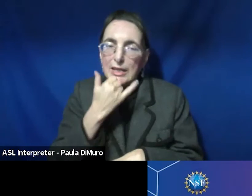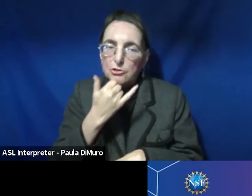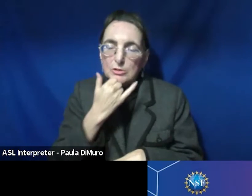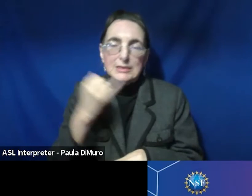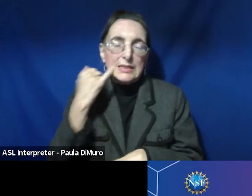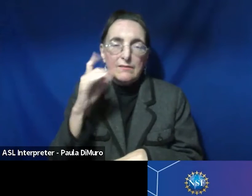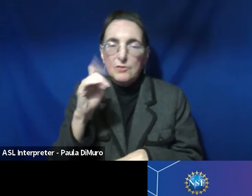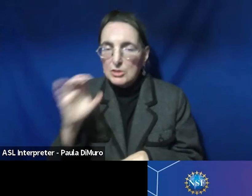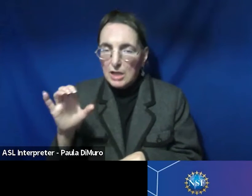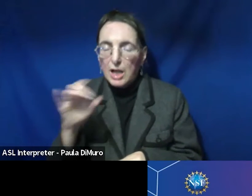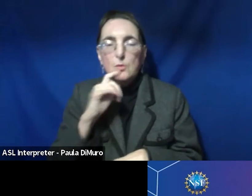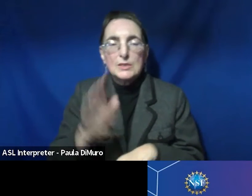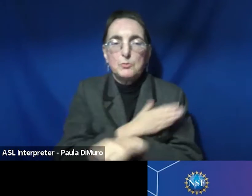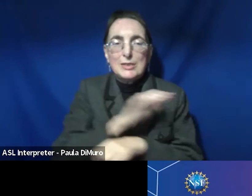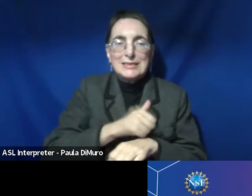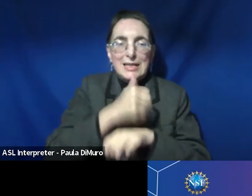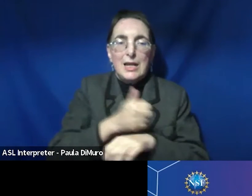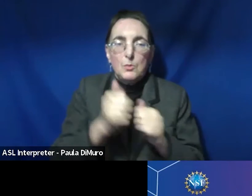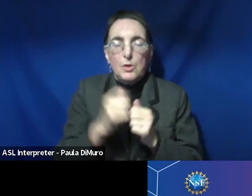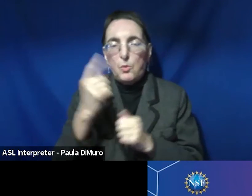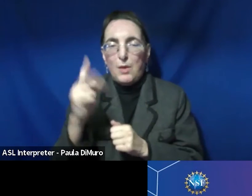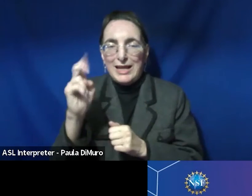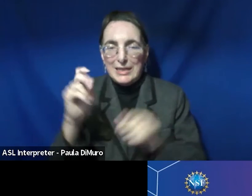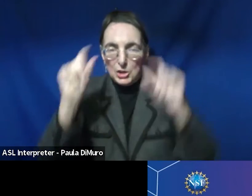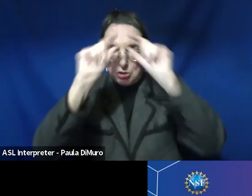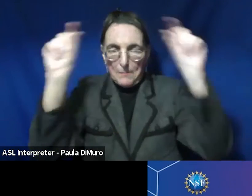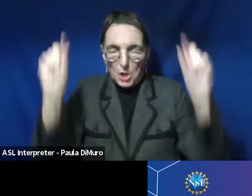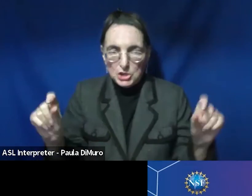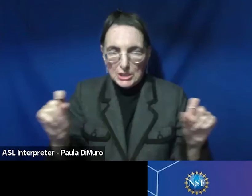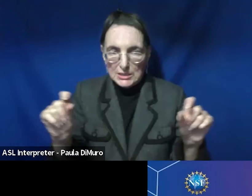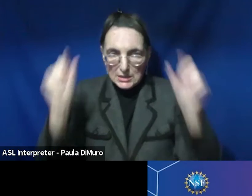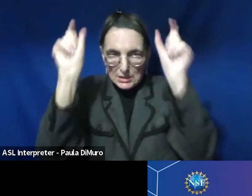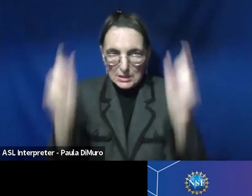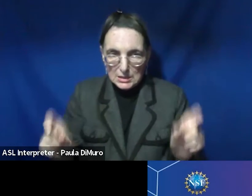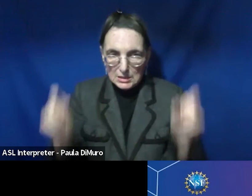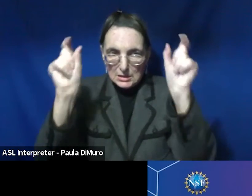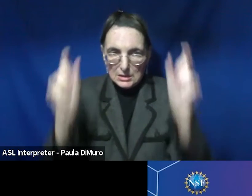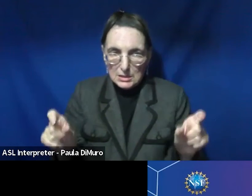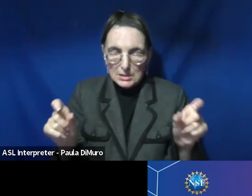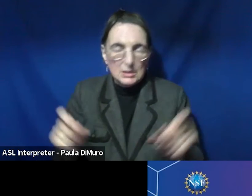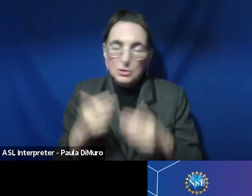up with one-inch margins on each side. So, in general, no, those would not trigger those.